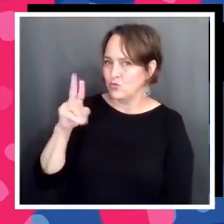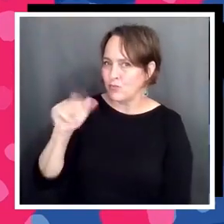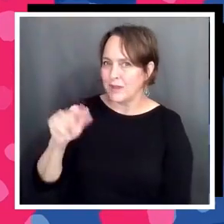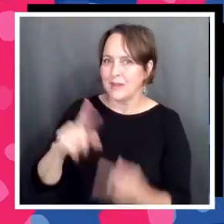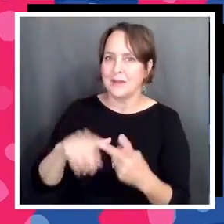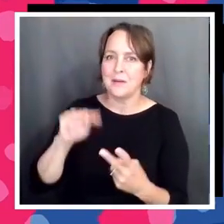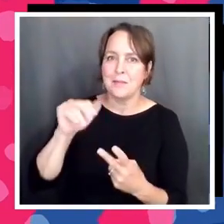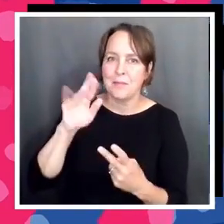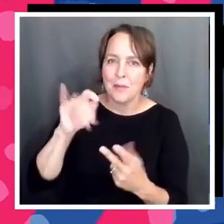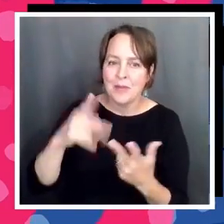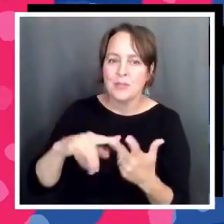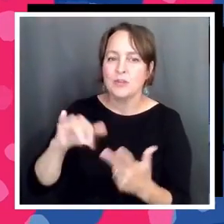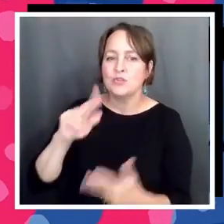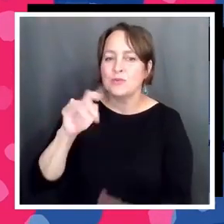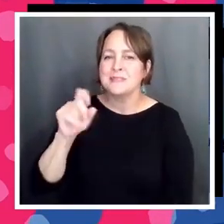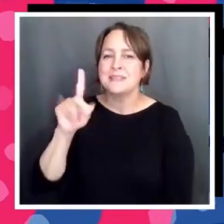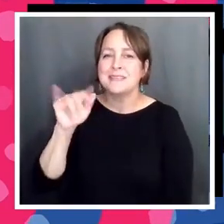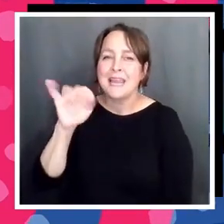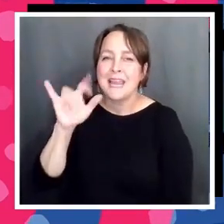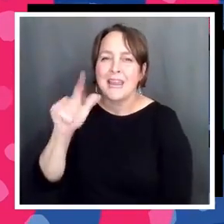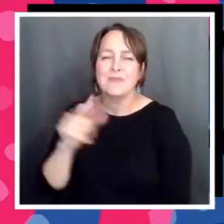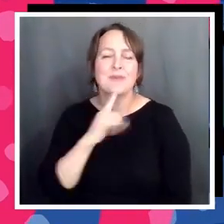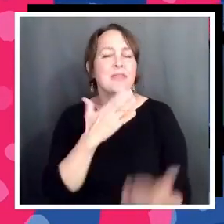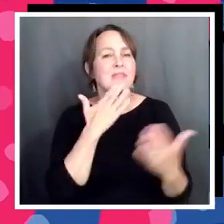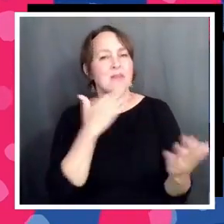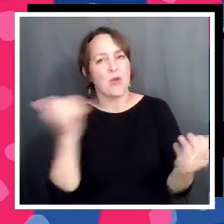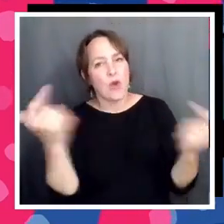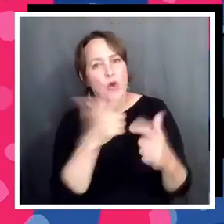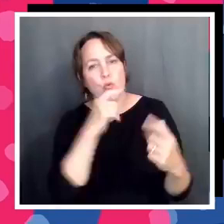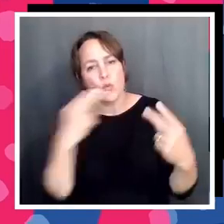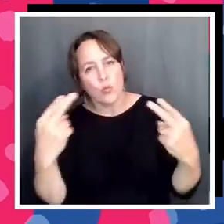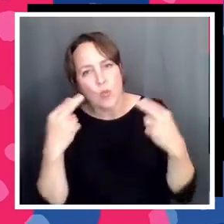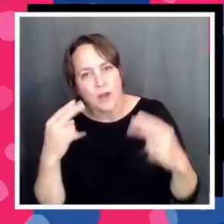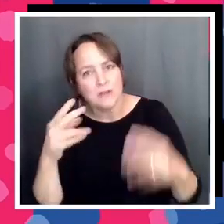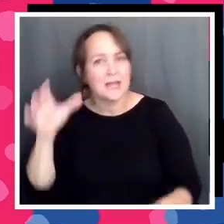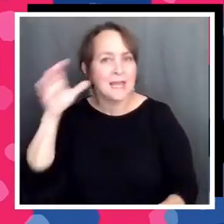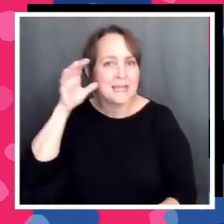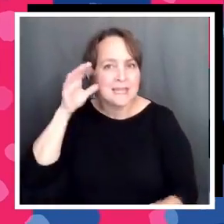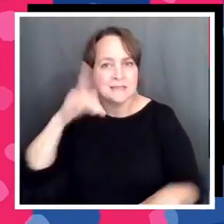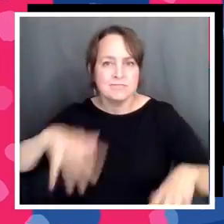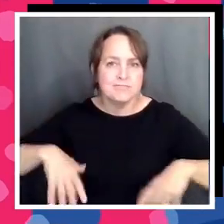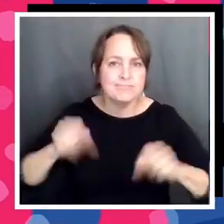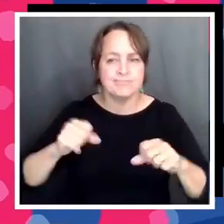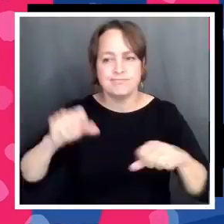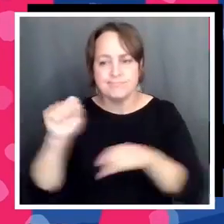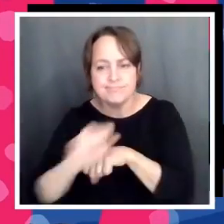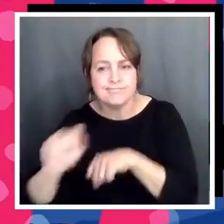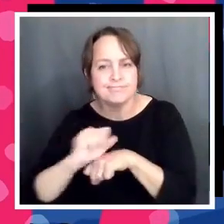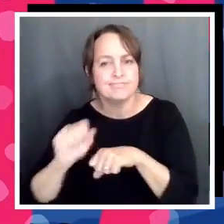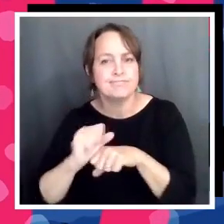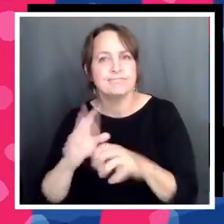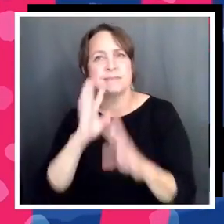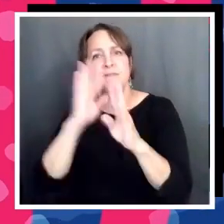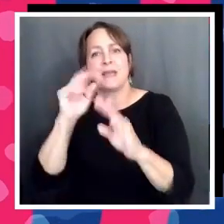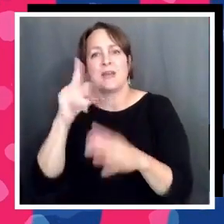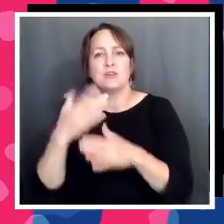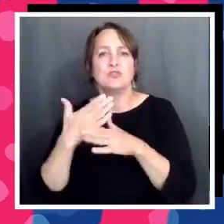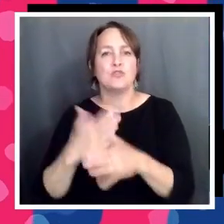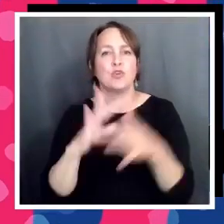DECEMBER. WHICH WOULD BE A HUGE WIN.